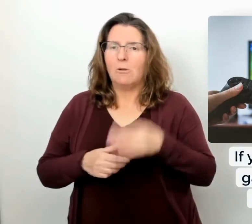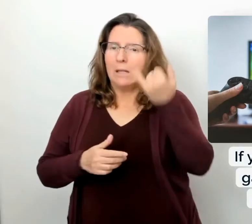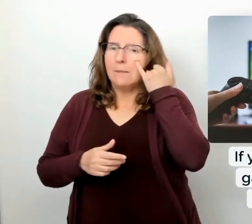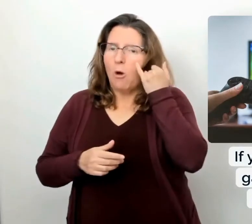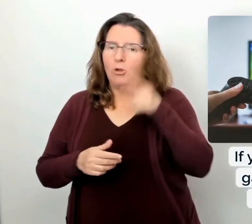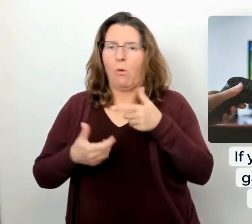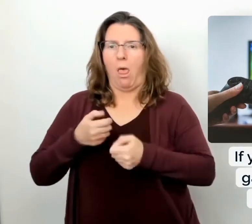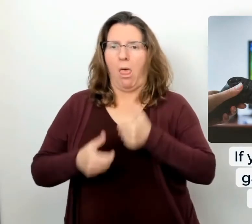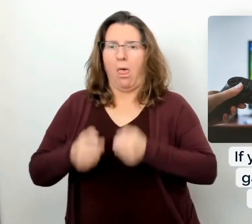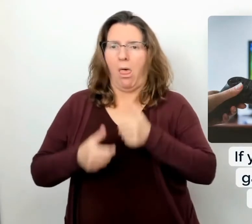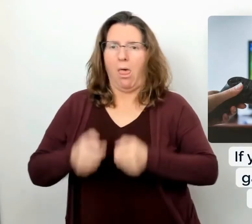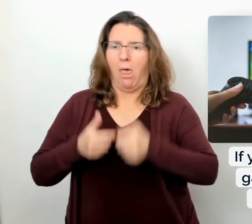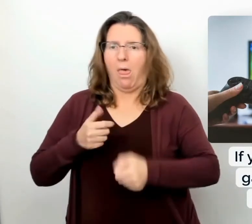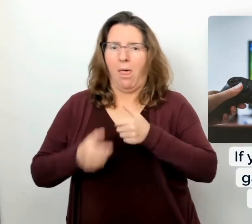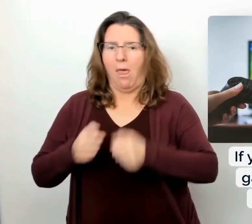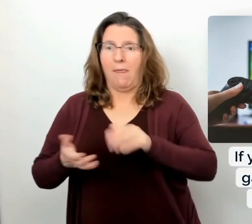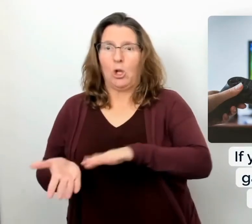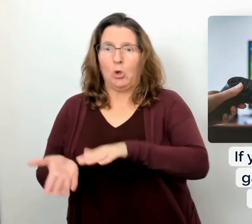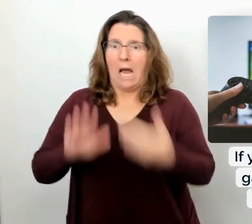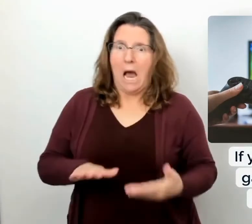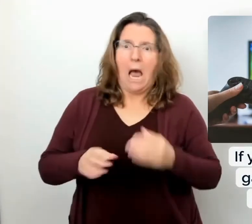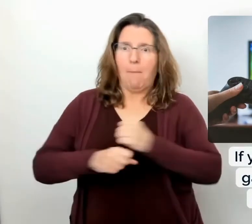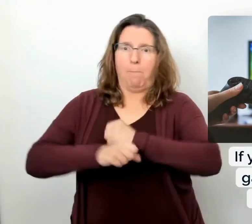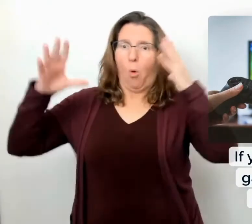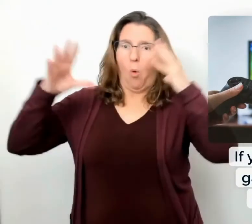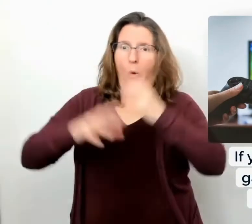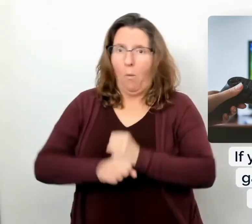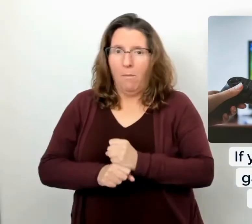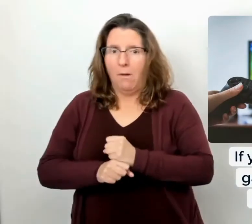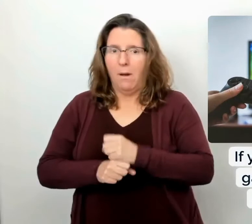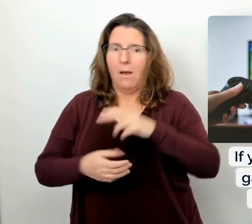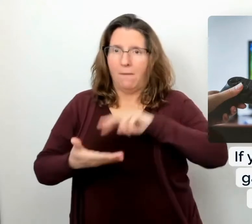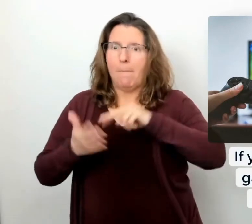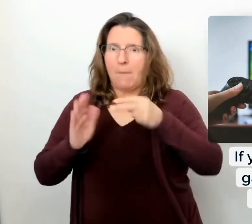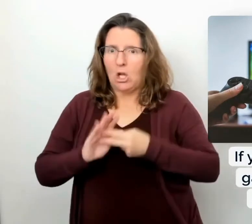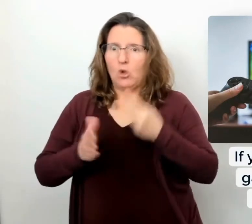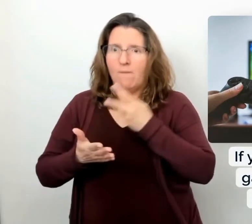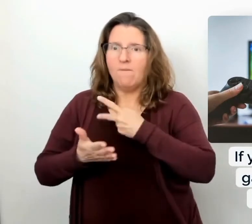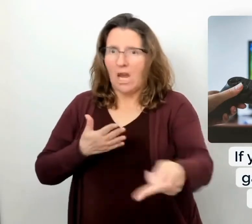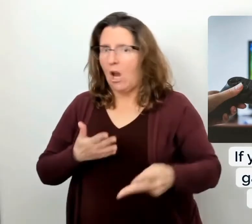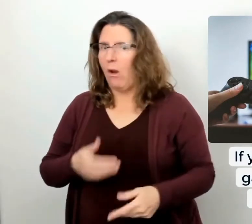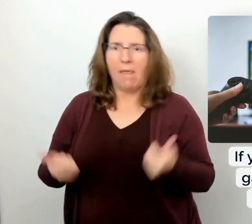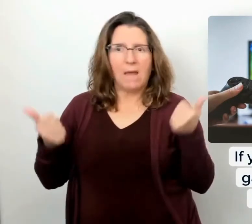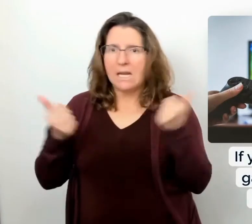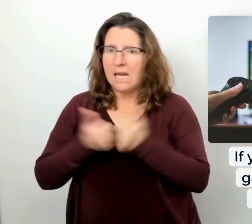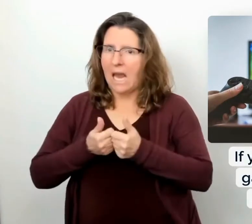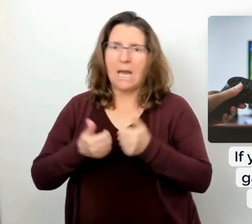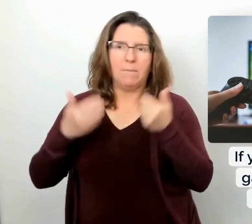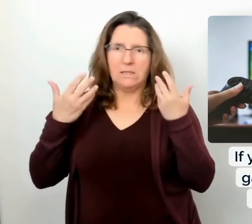Despite all your maneuvers and lightning fast reflexes, you're shot or blown up, and the game ends.